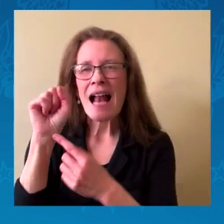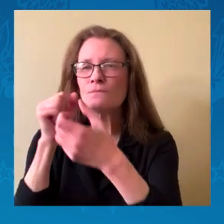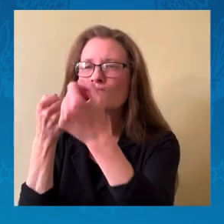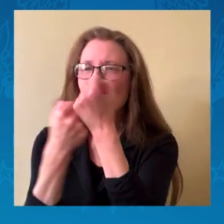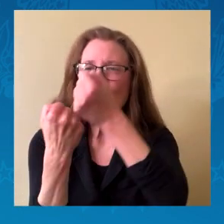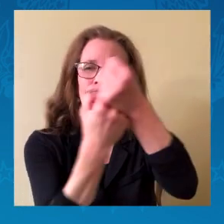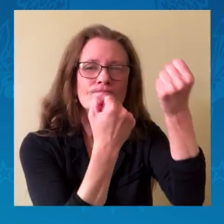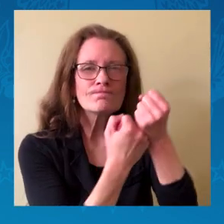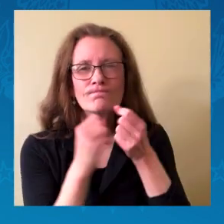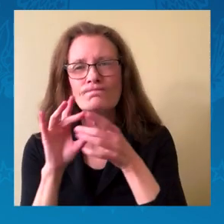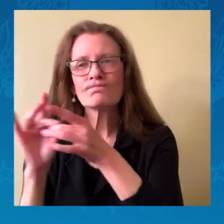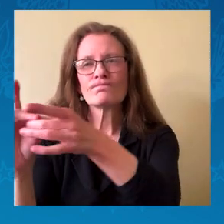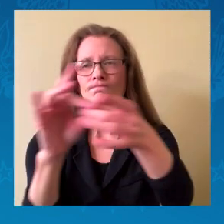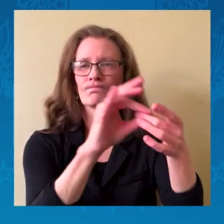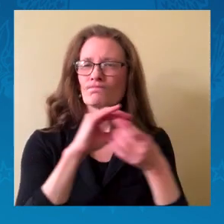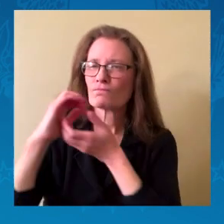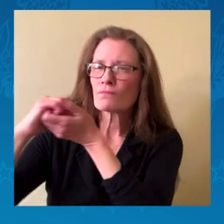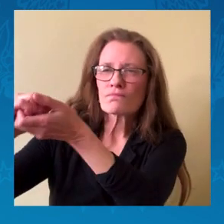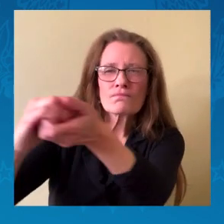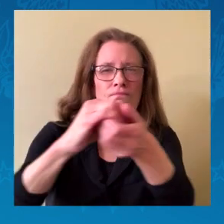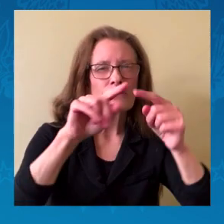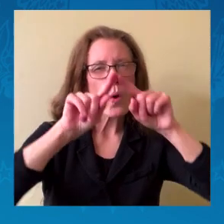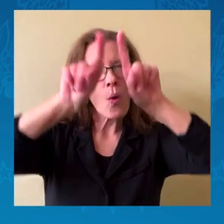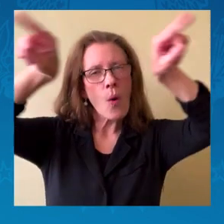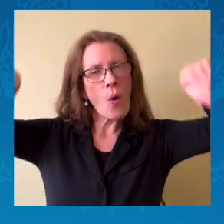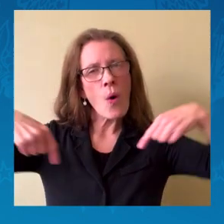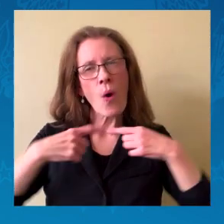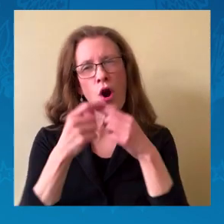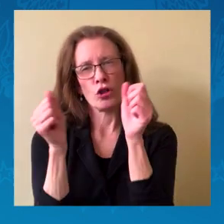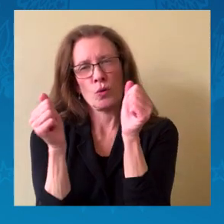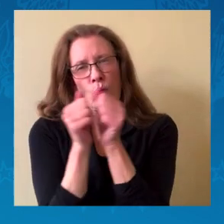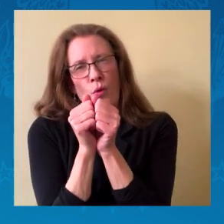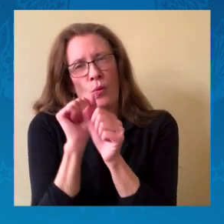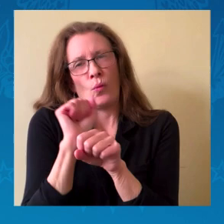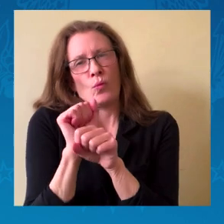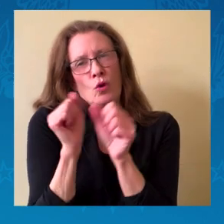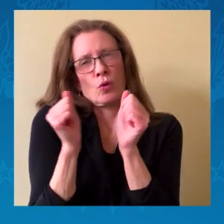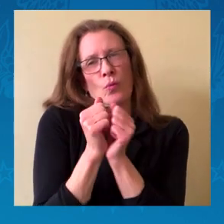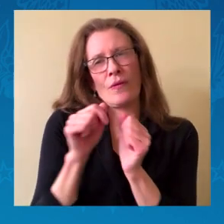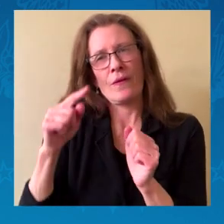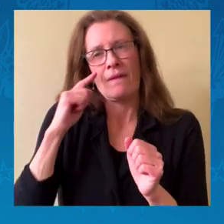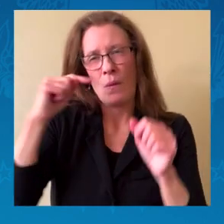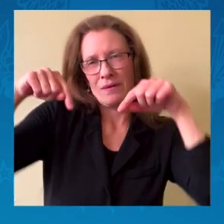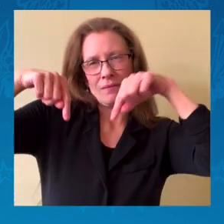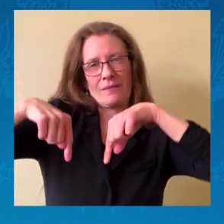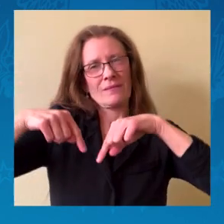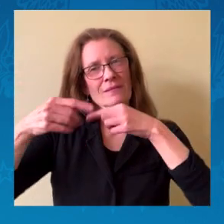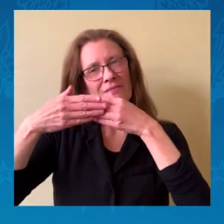with some who have been our adversaries to again reach a common language